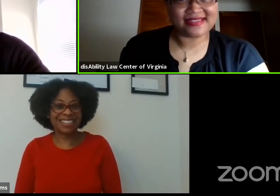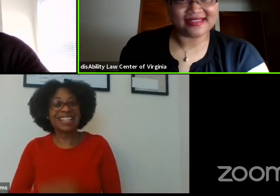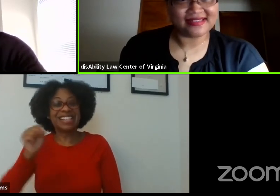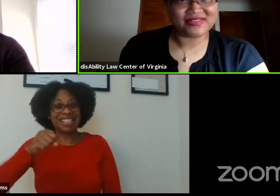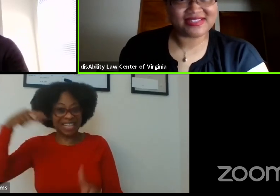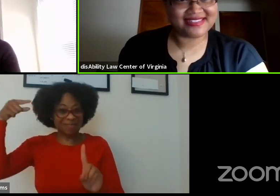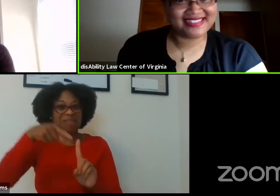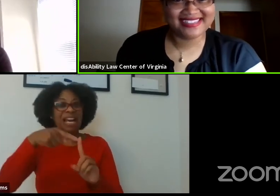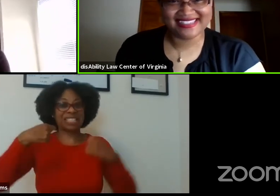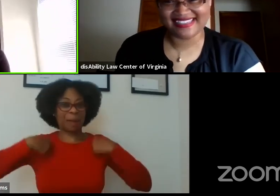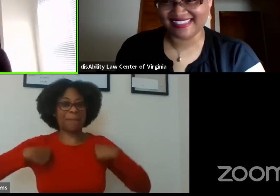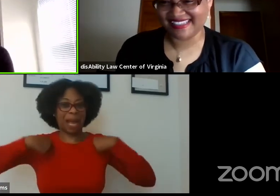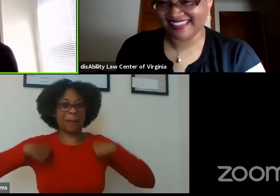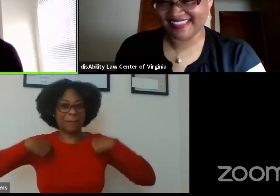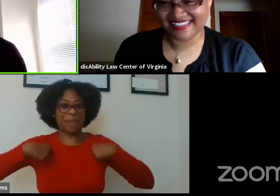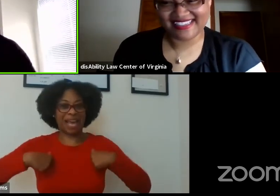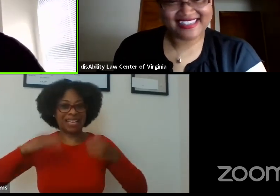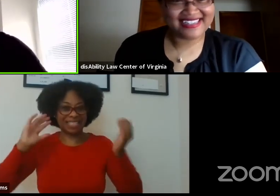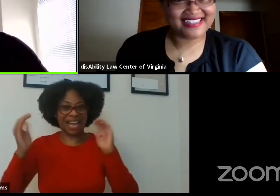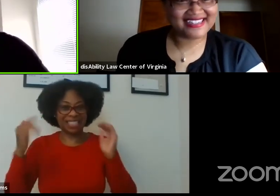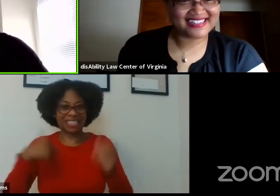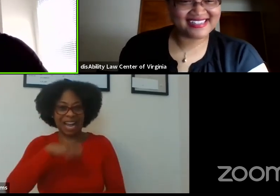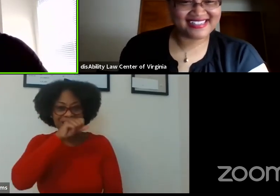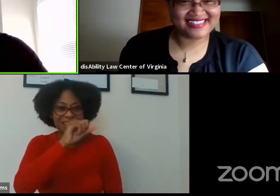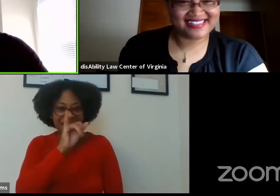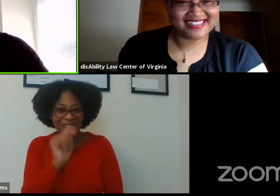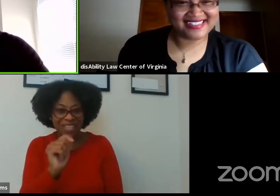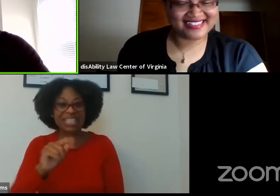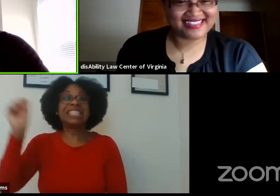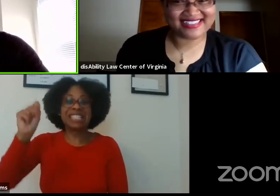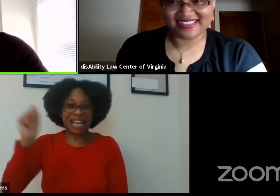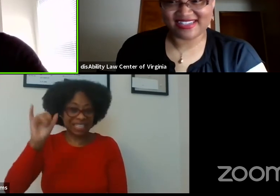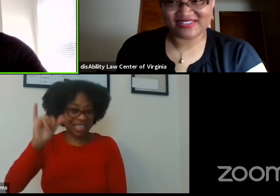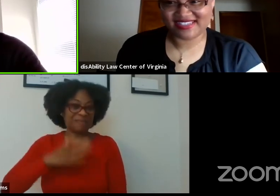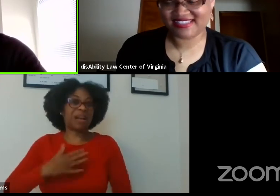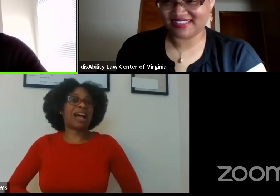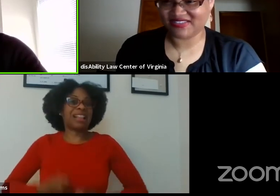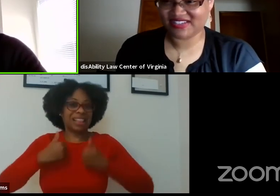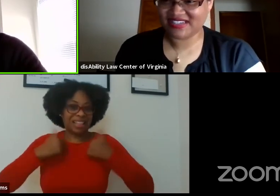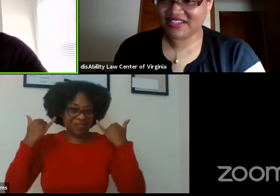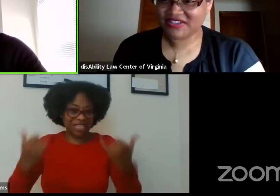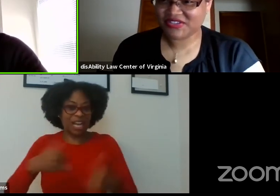I love it. Yes, yes. I live by it now. Love it, love it.